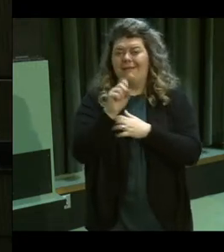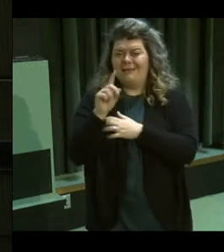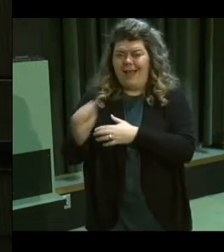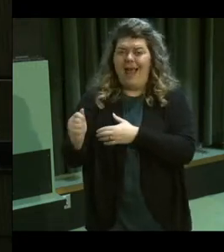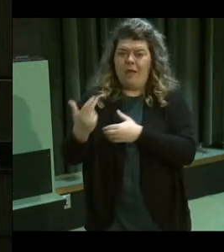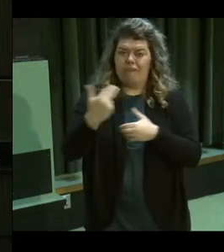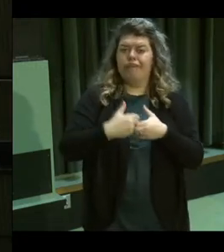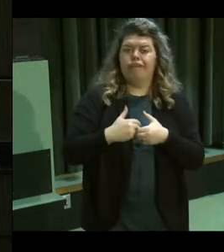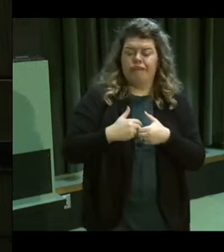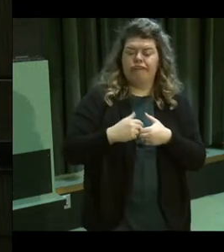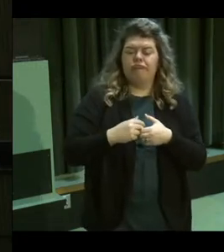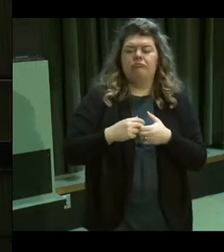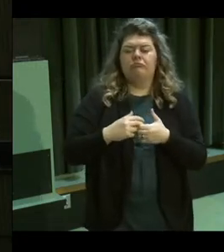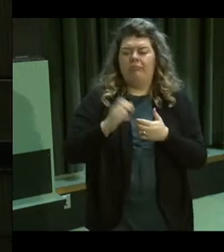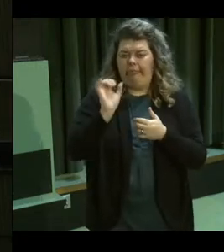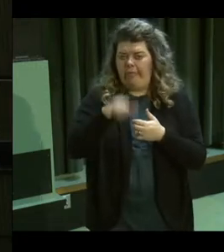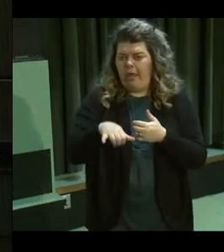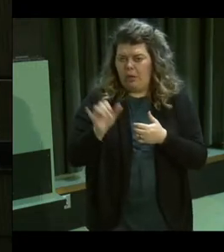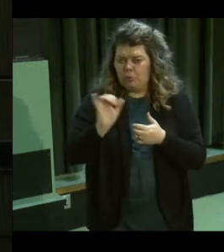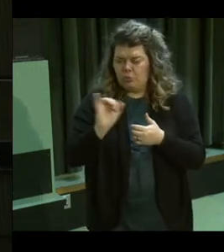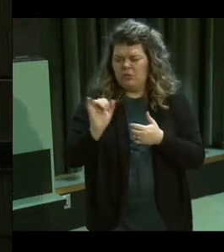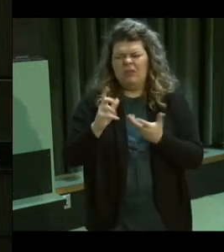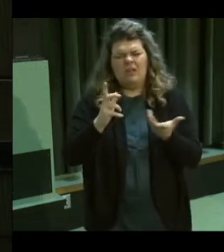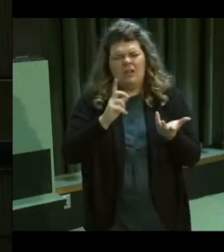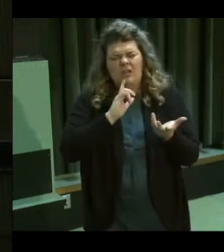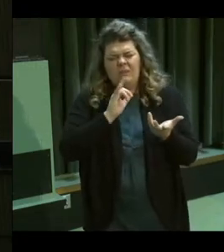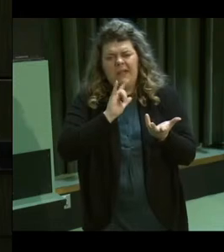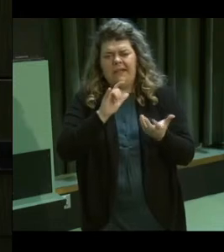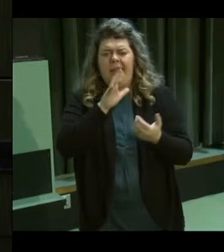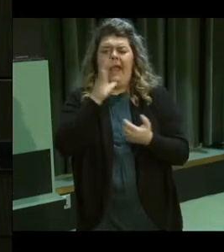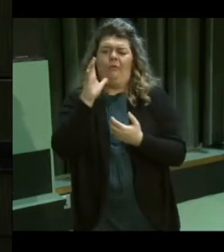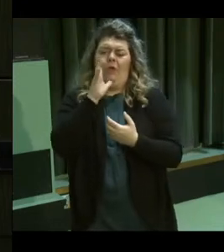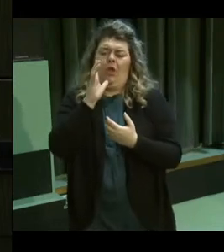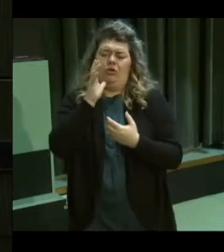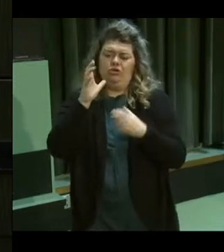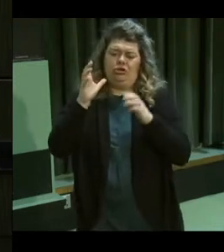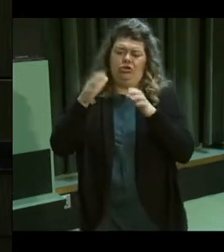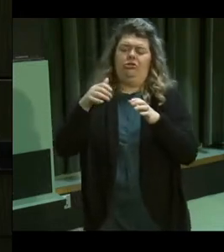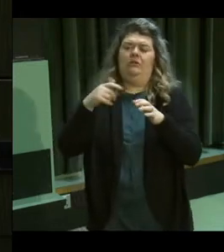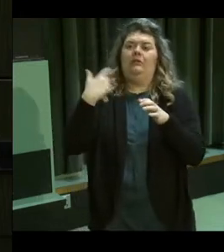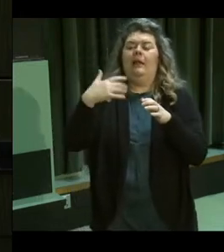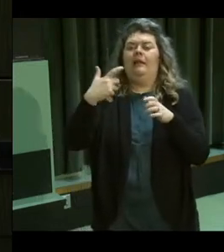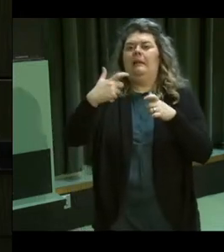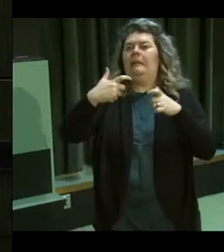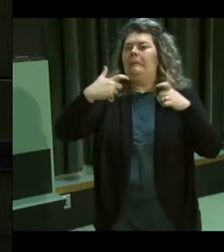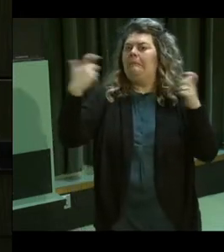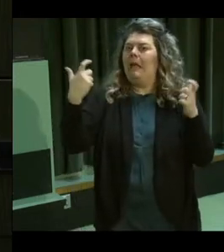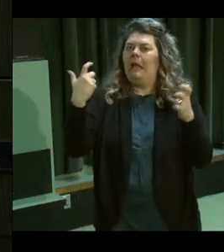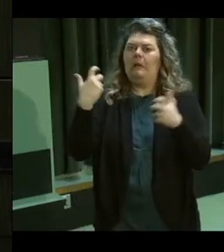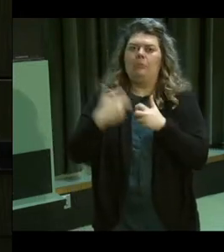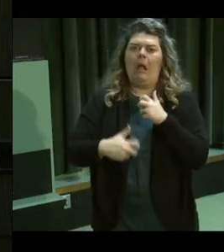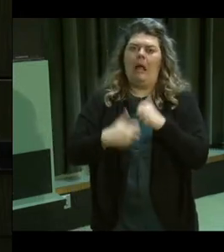USDA, you know, it just it